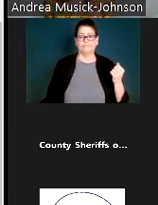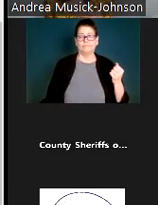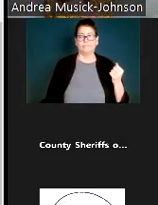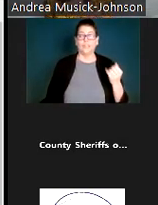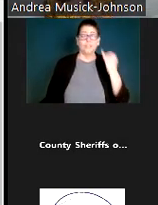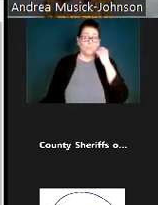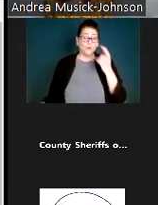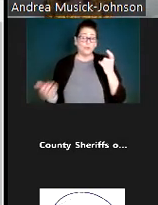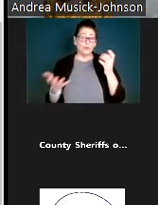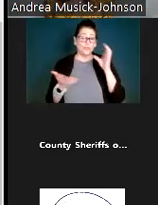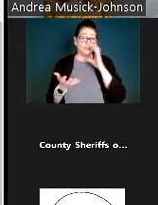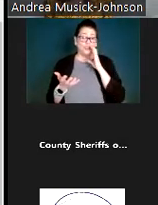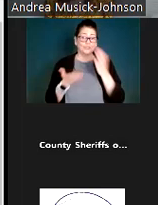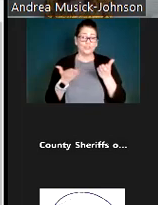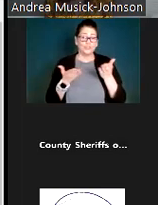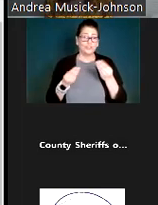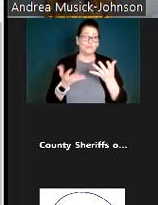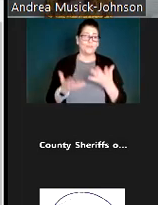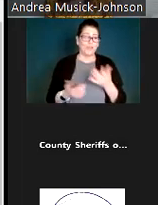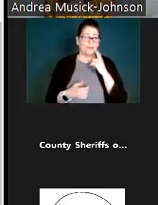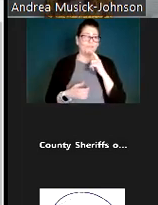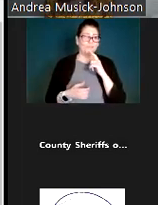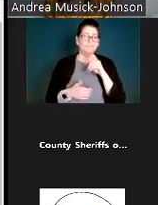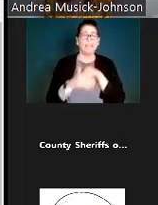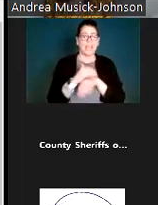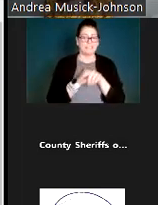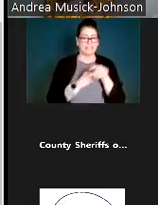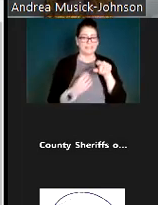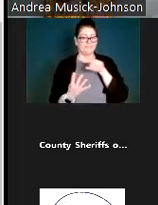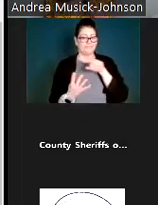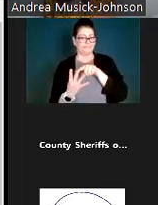You can do so by accessing that here. And, again, either you